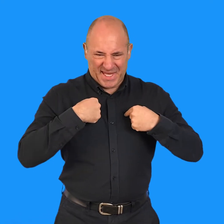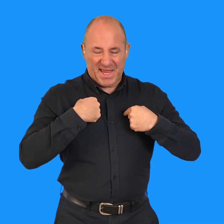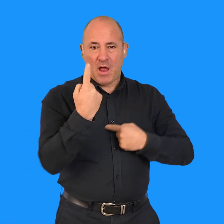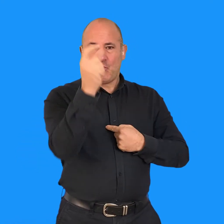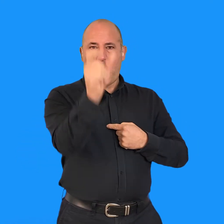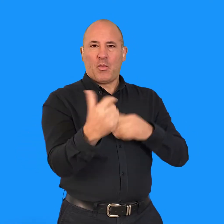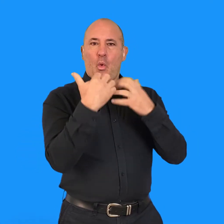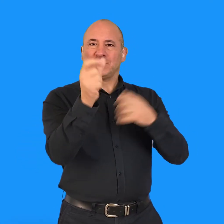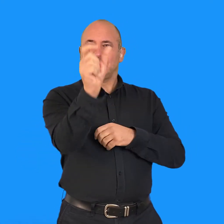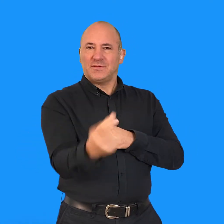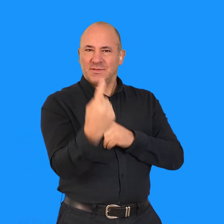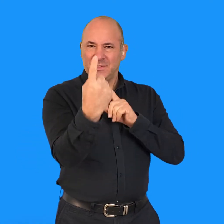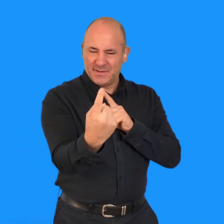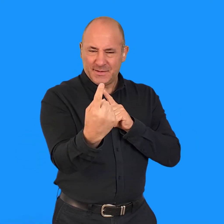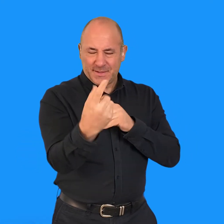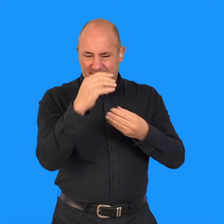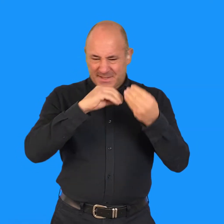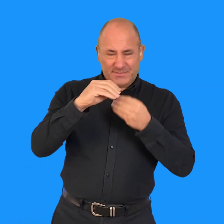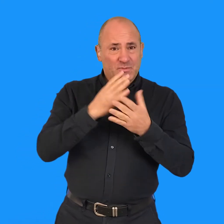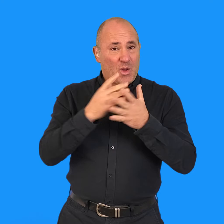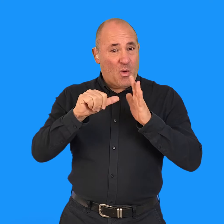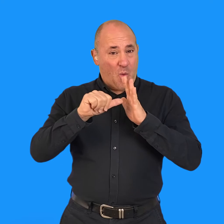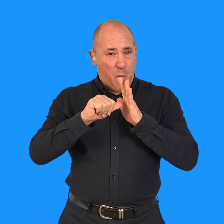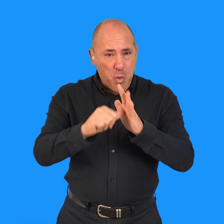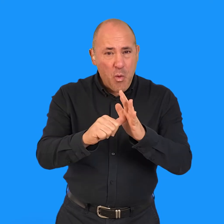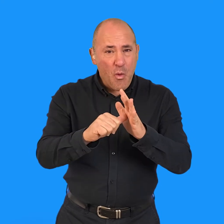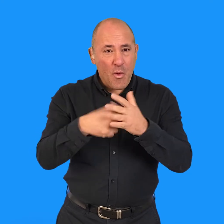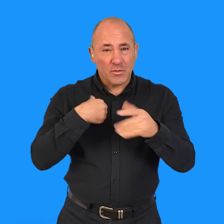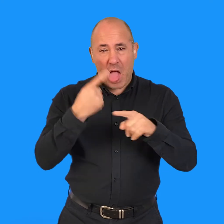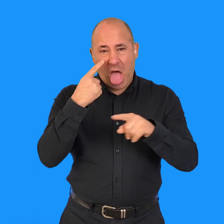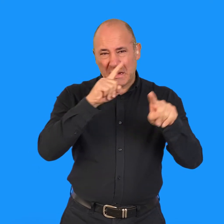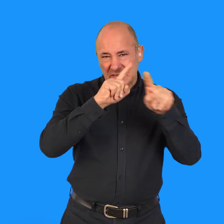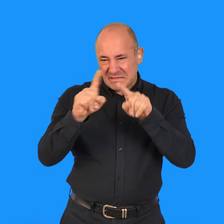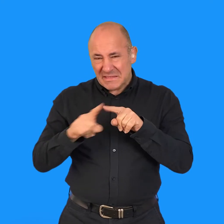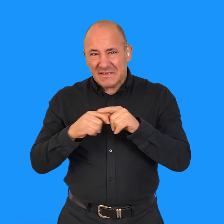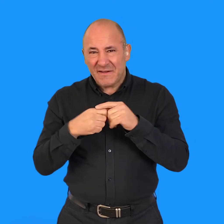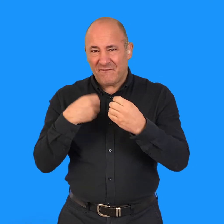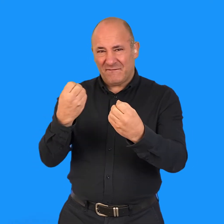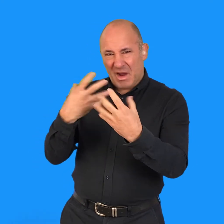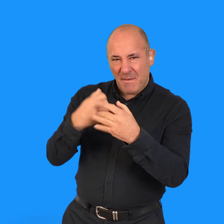was just me and the audience member. It was difficult. We tried lots of different things and got feedback